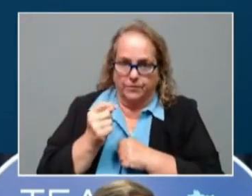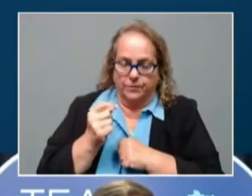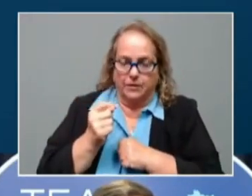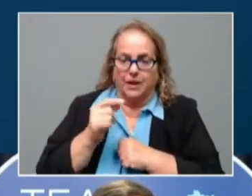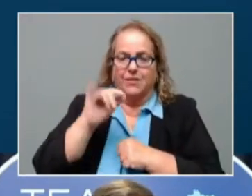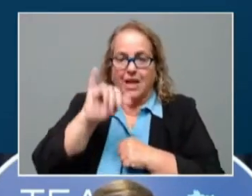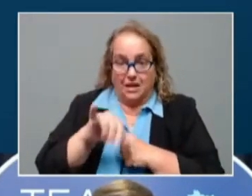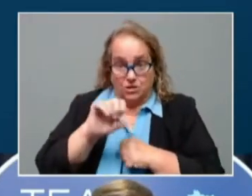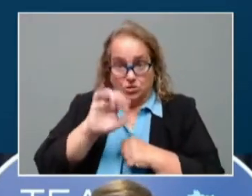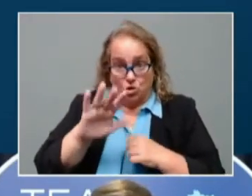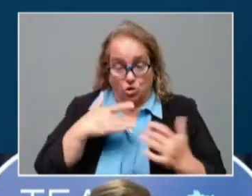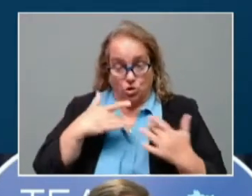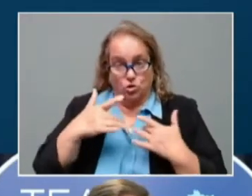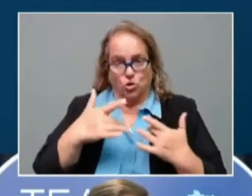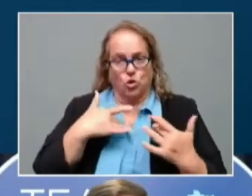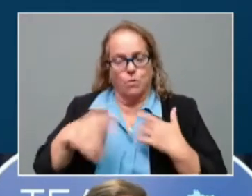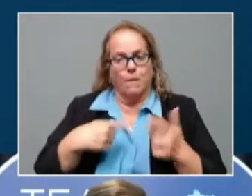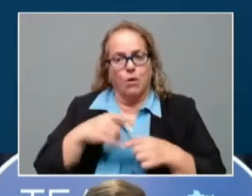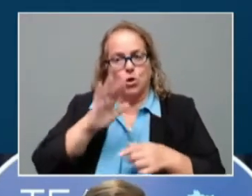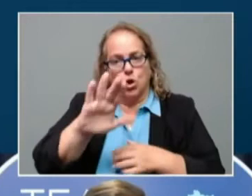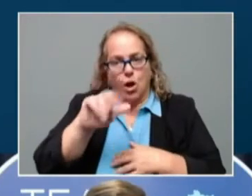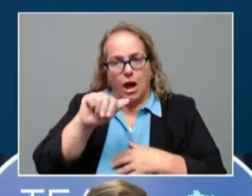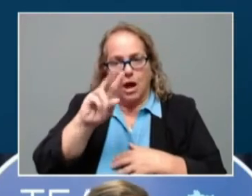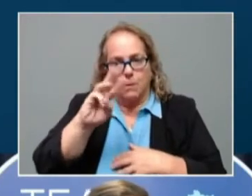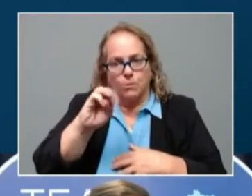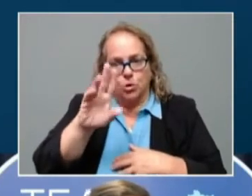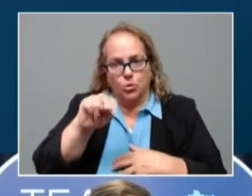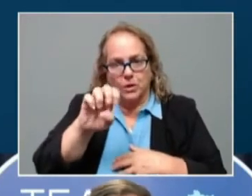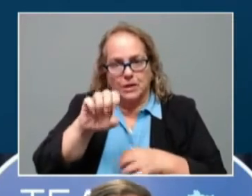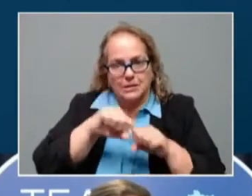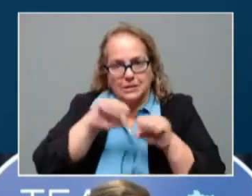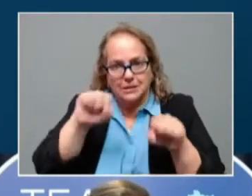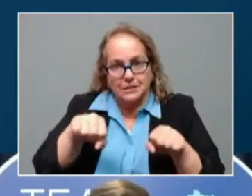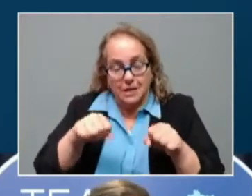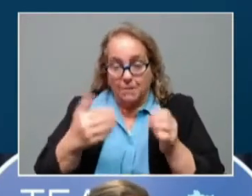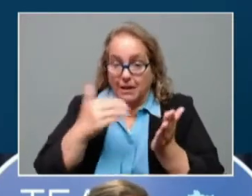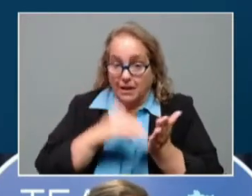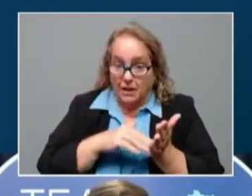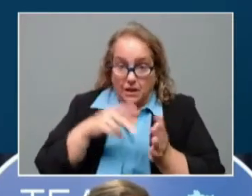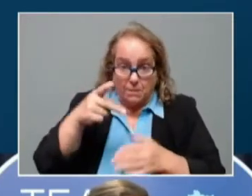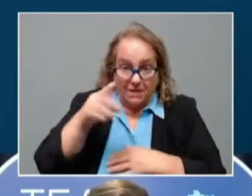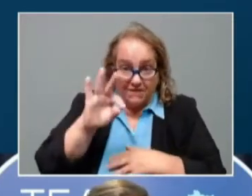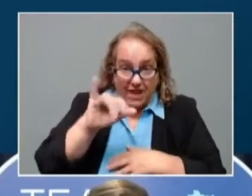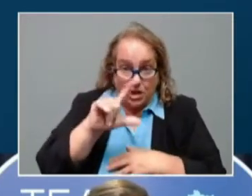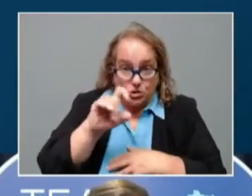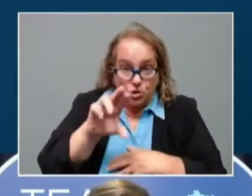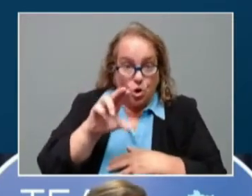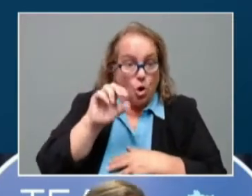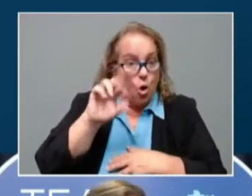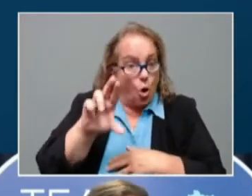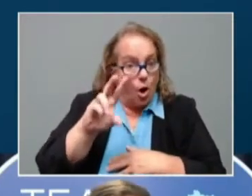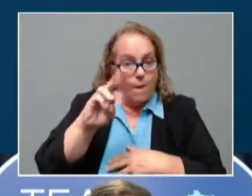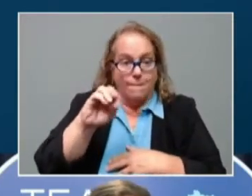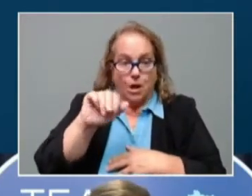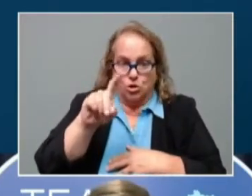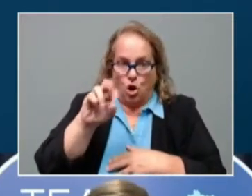your immune system. And again either fighter or Madonna for this one and this is the only one,